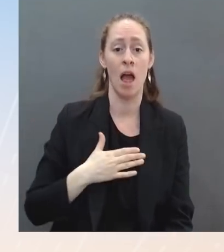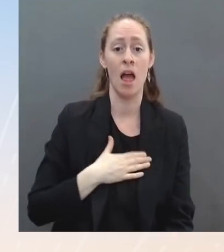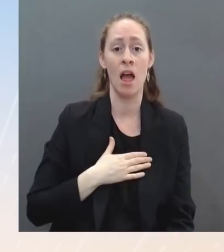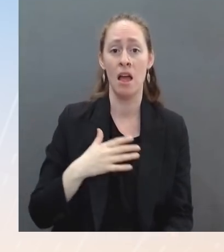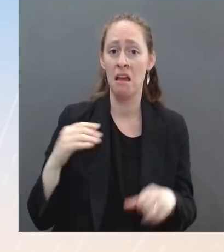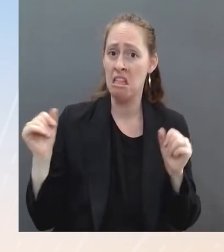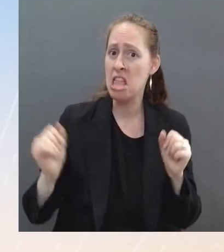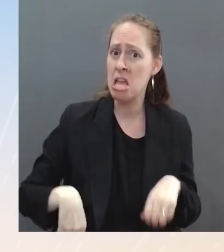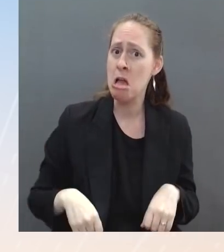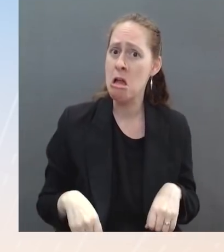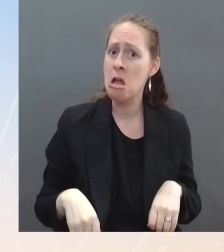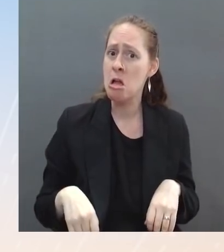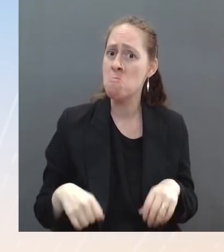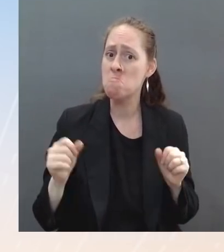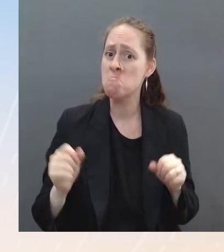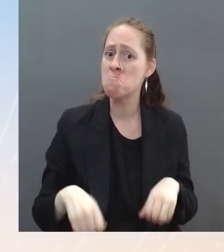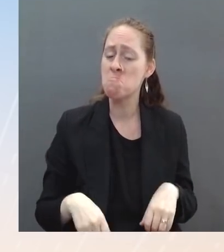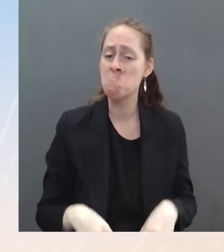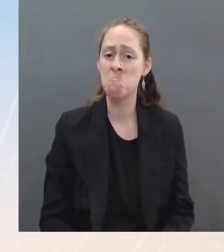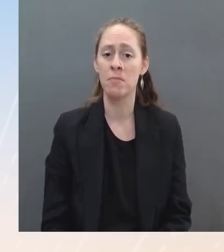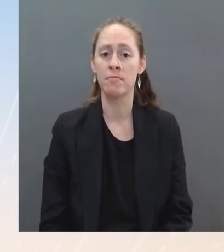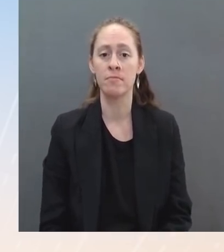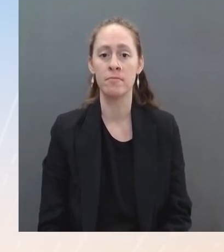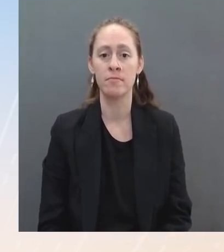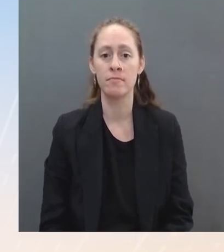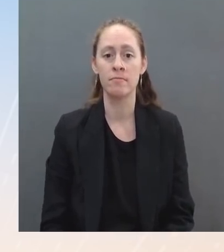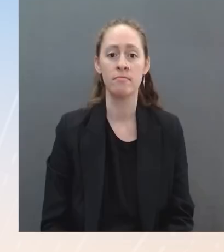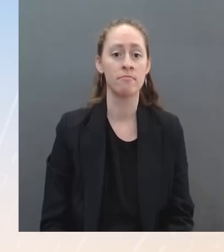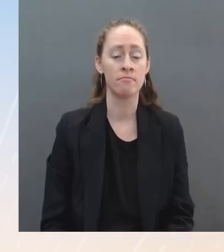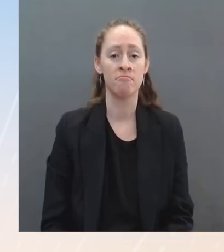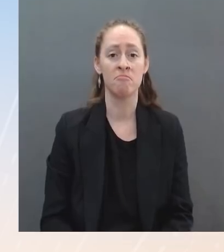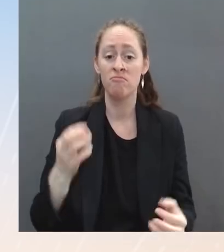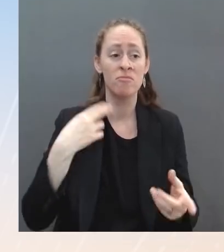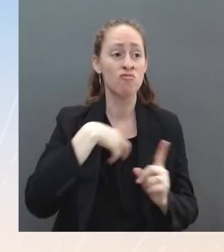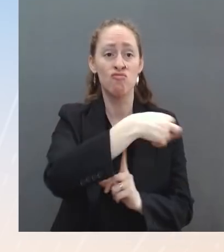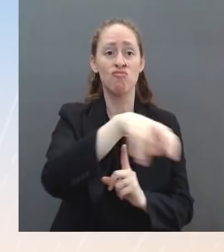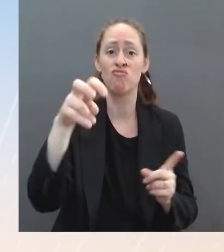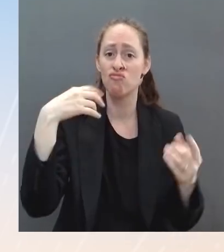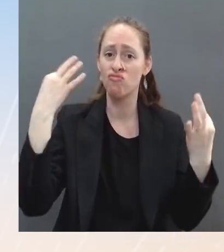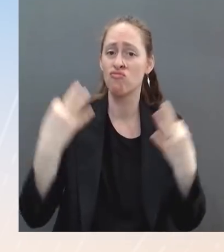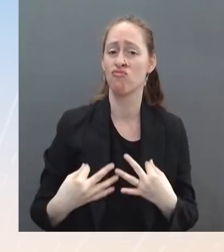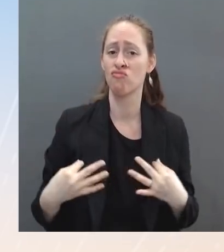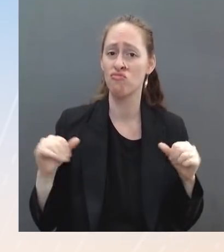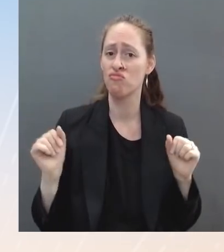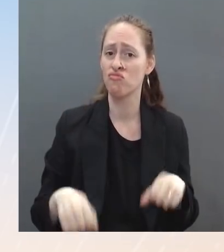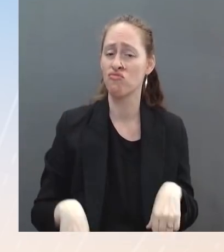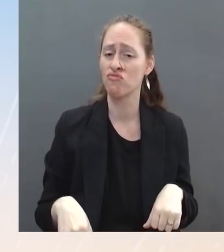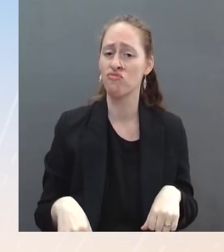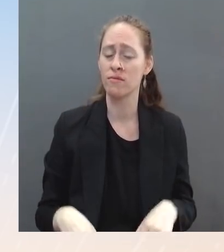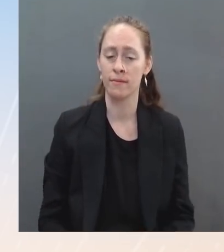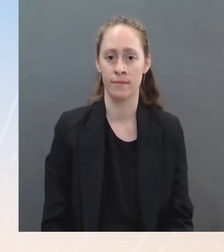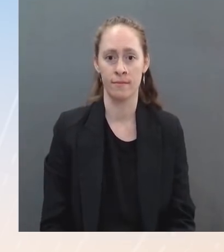So this is really about a very practical issue, which is everybody -- Republicans, Democrats -- everyone is saying we need to figure out